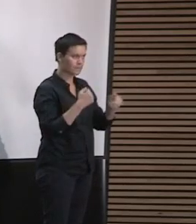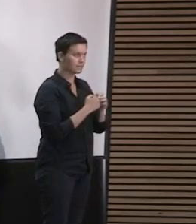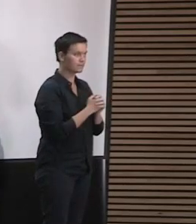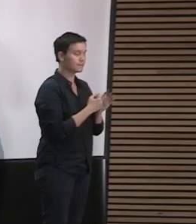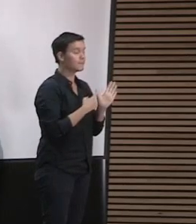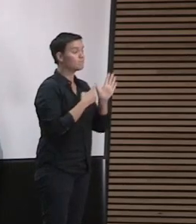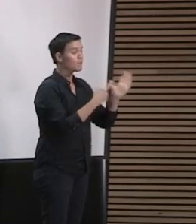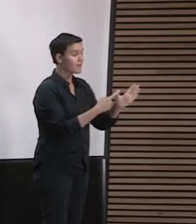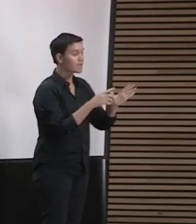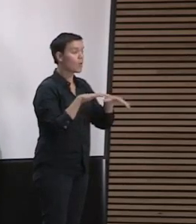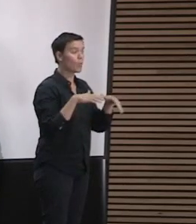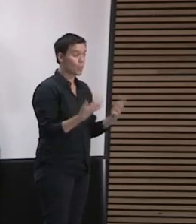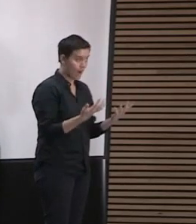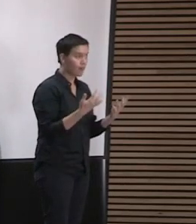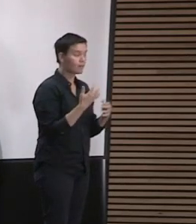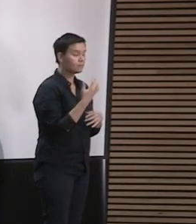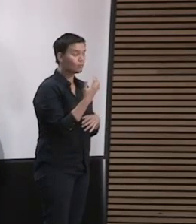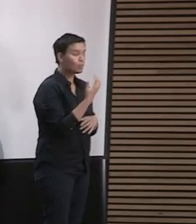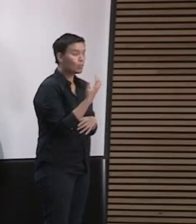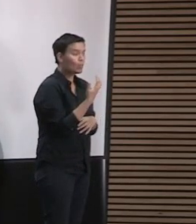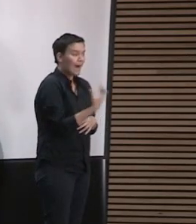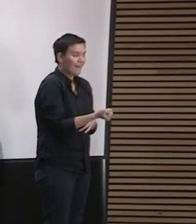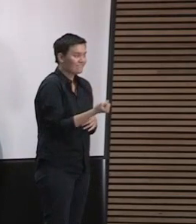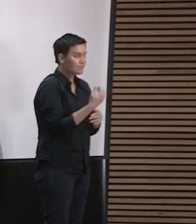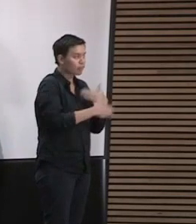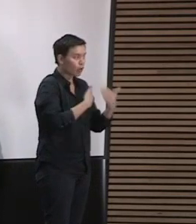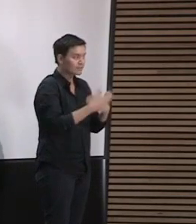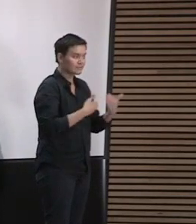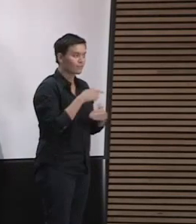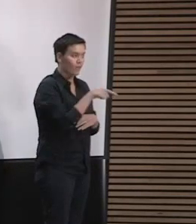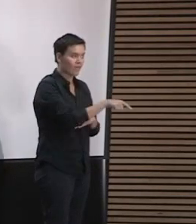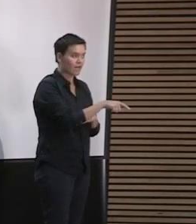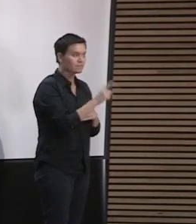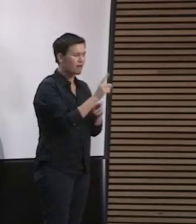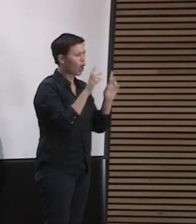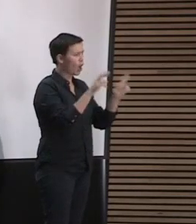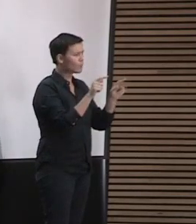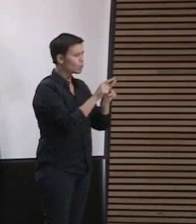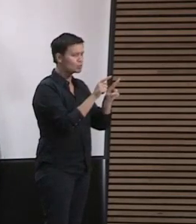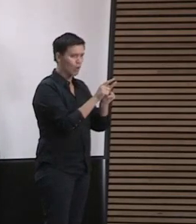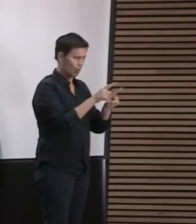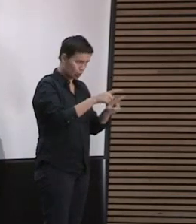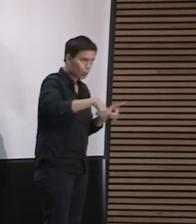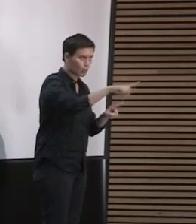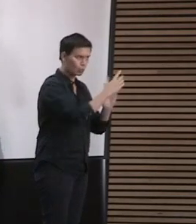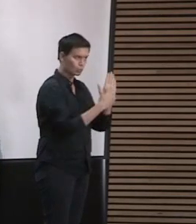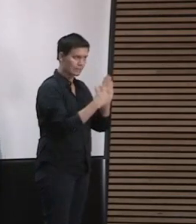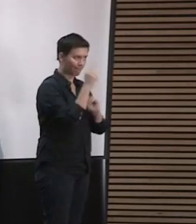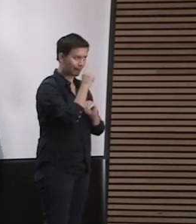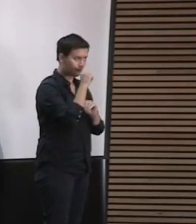posters are up? Obviously,